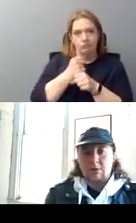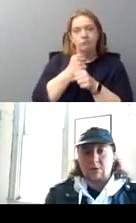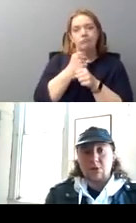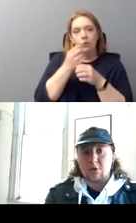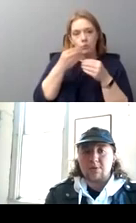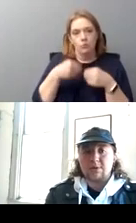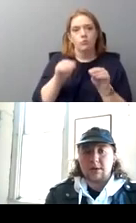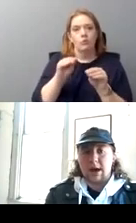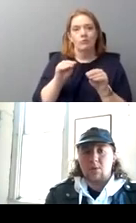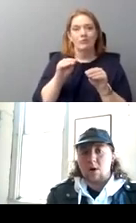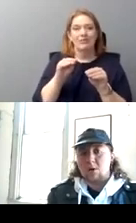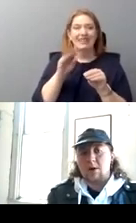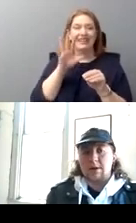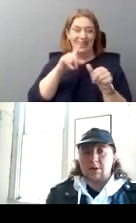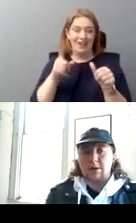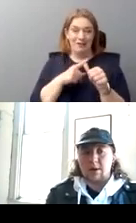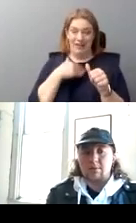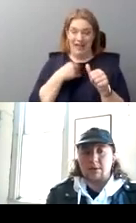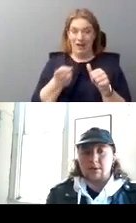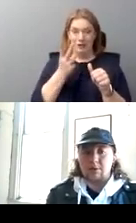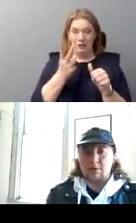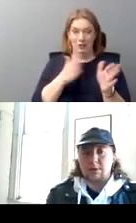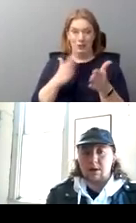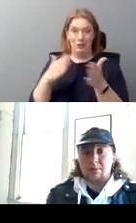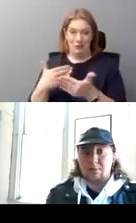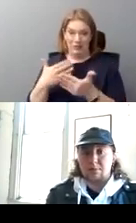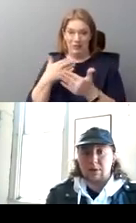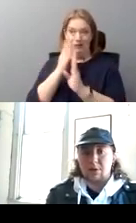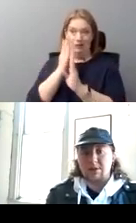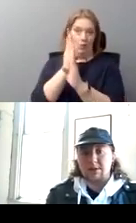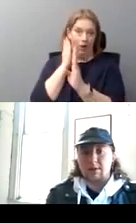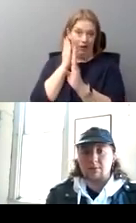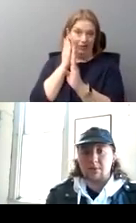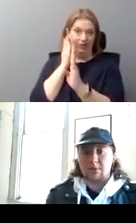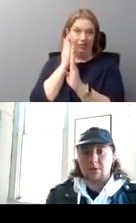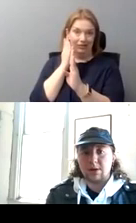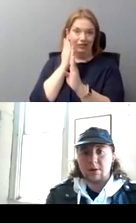was two rooms, and it had a wall in between them until they were merged together for a studio.